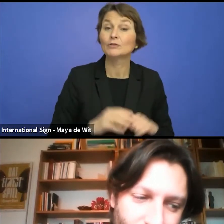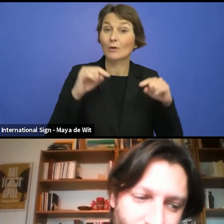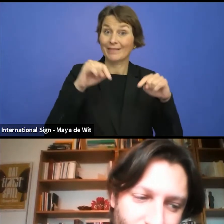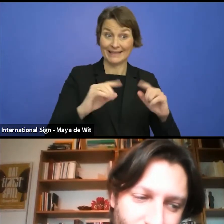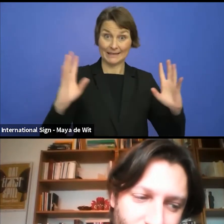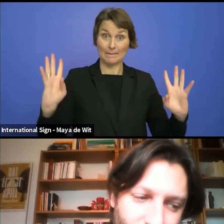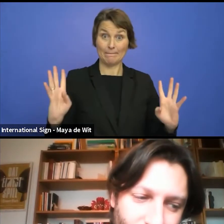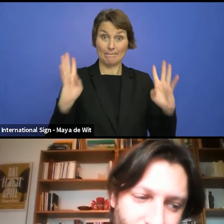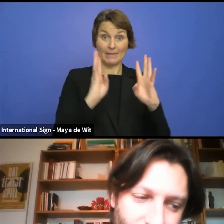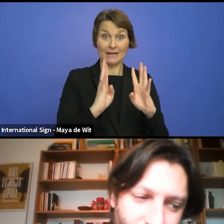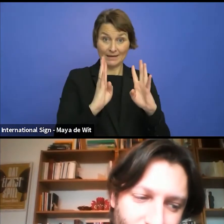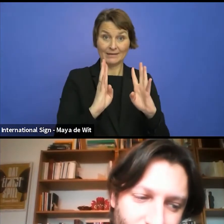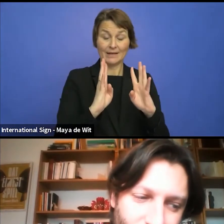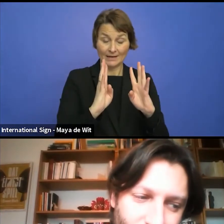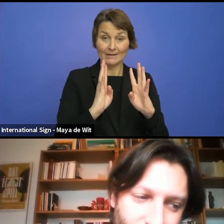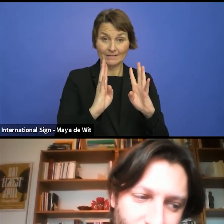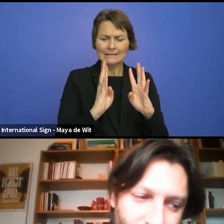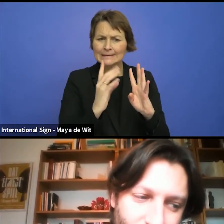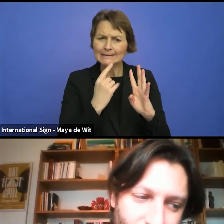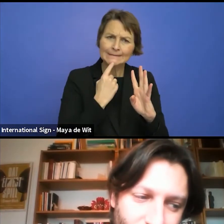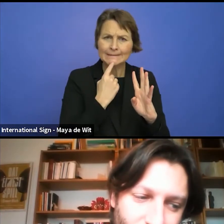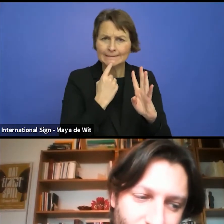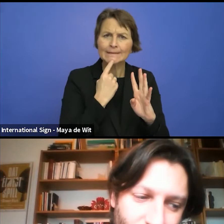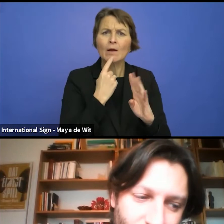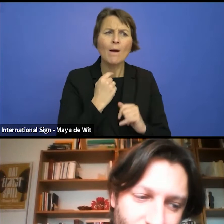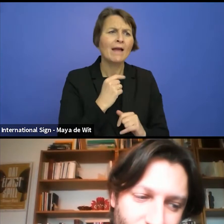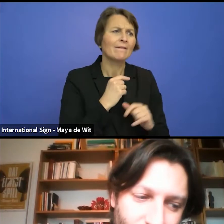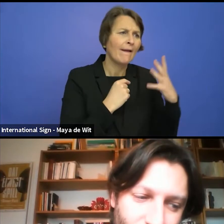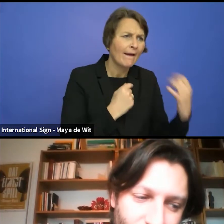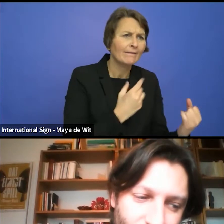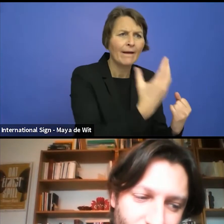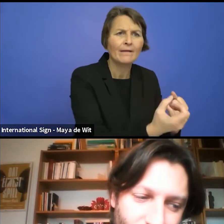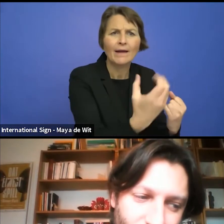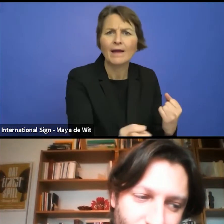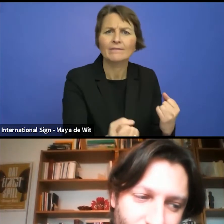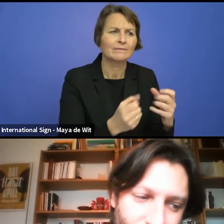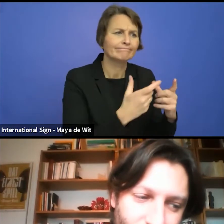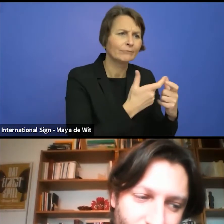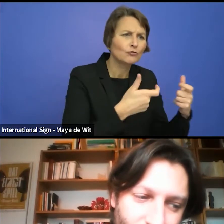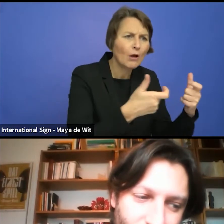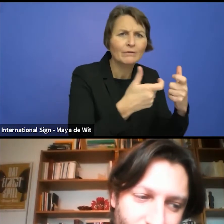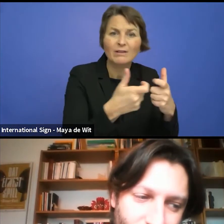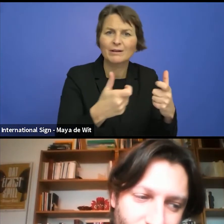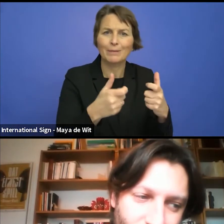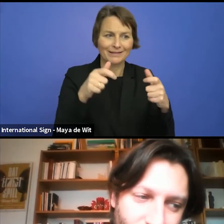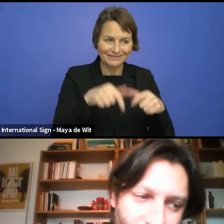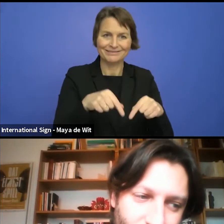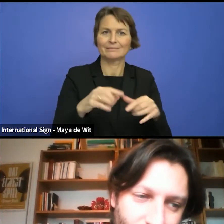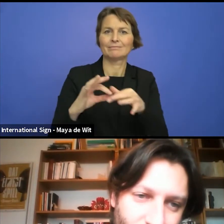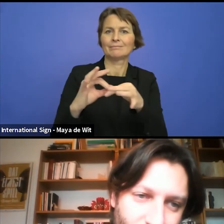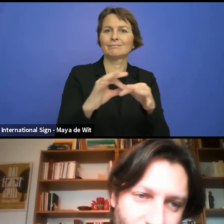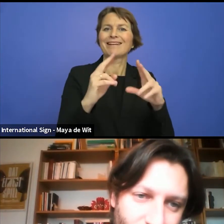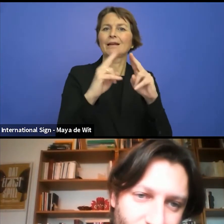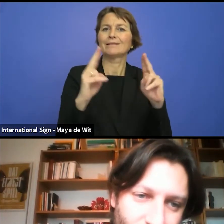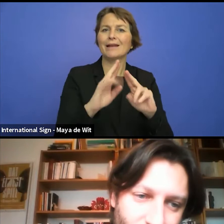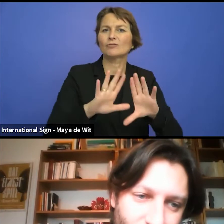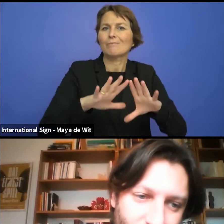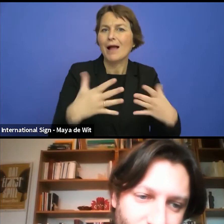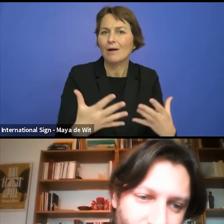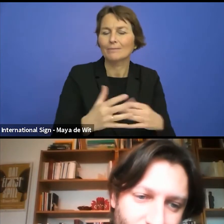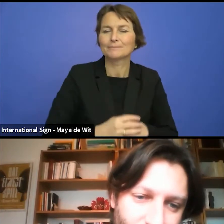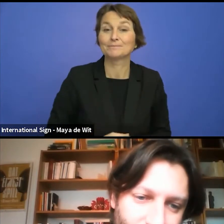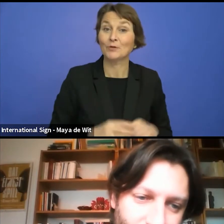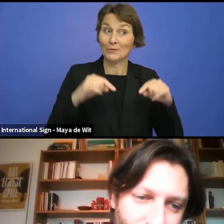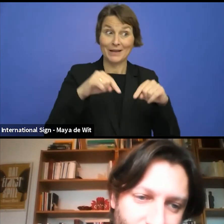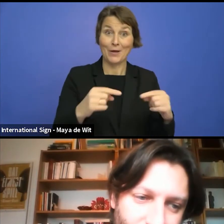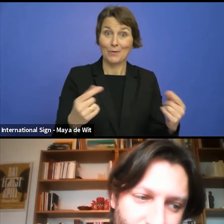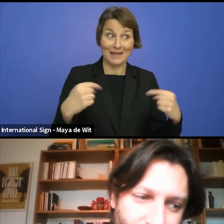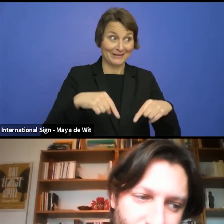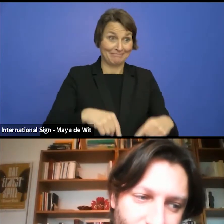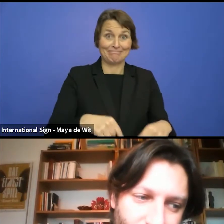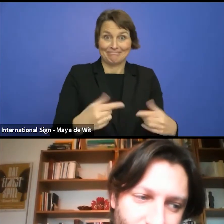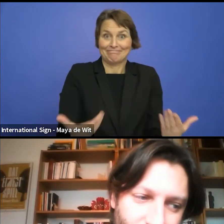our own individual conferences and spaces and so here we are, in when we first created in May this